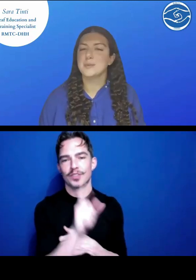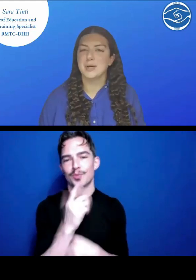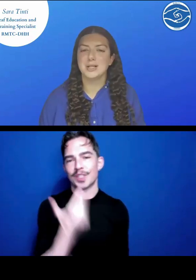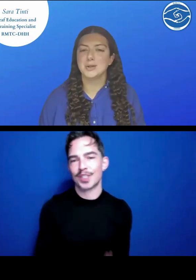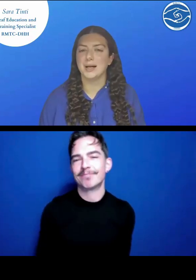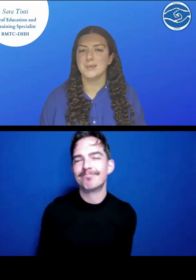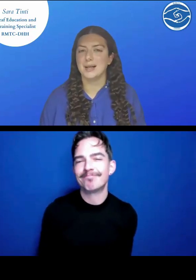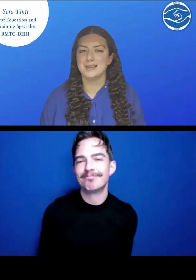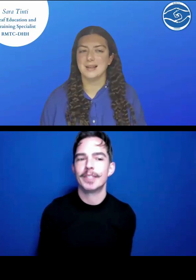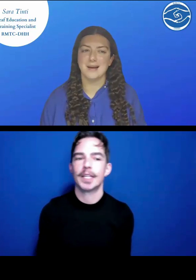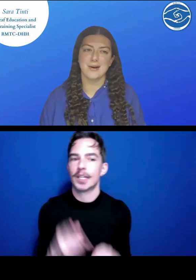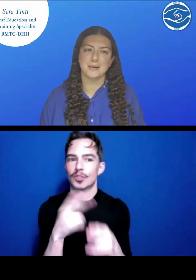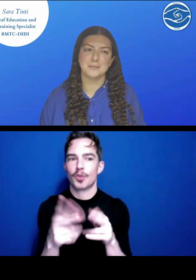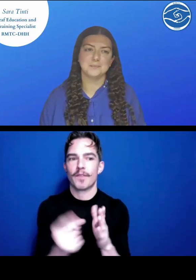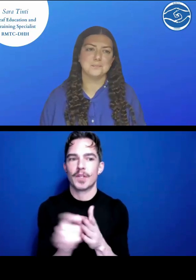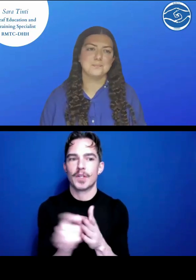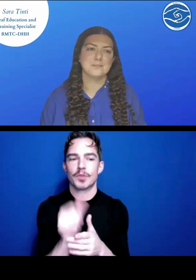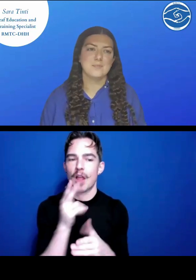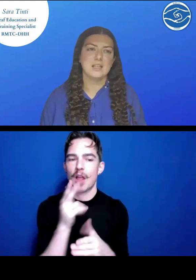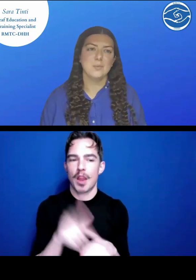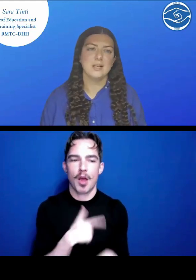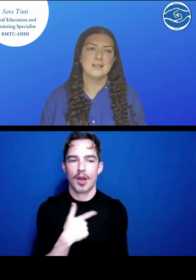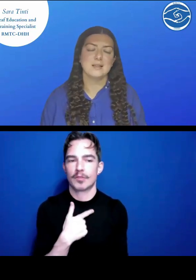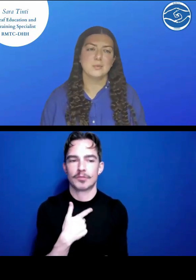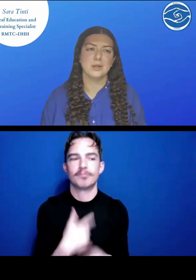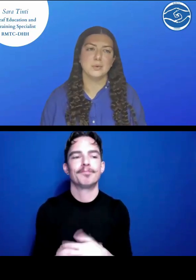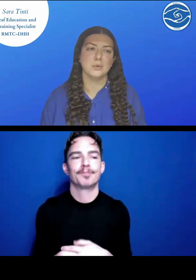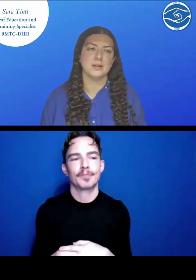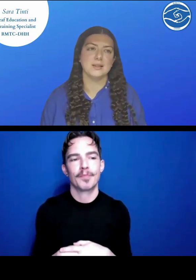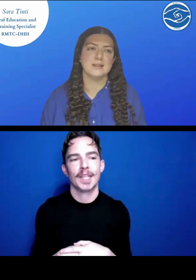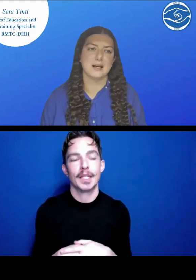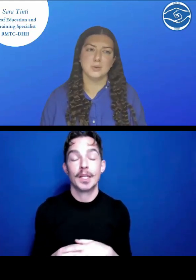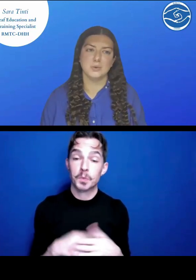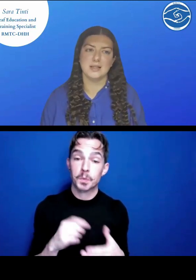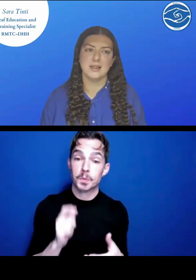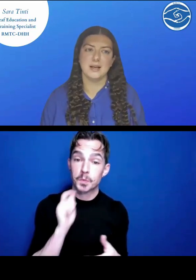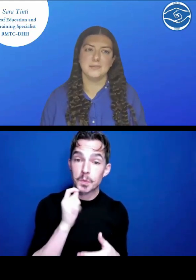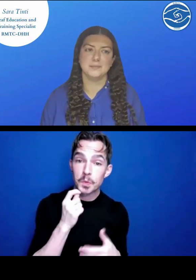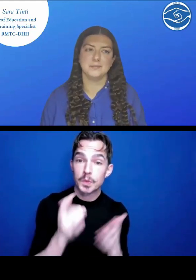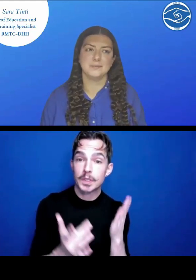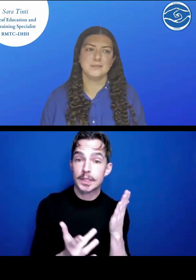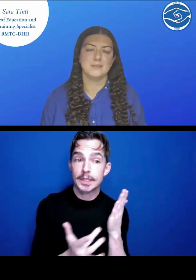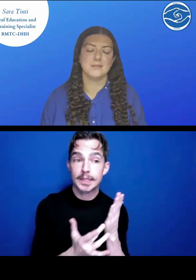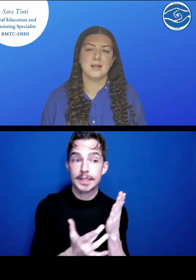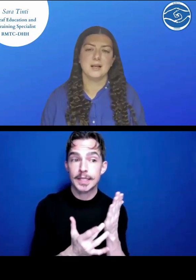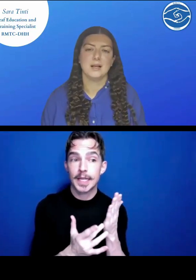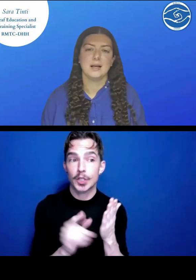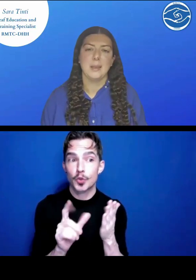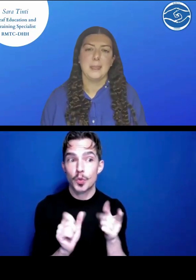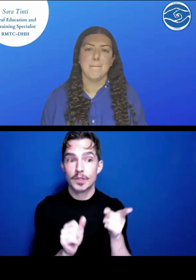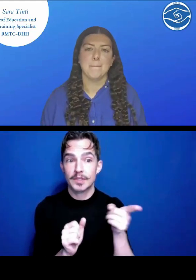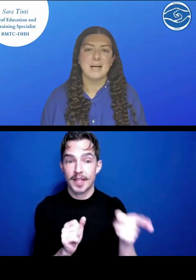And it's pretty short as well. It's not that long, but it's got some really cool tech tools in there.